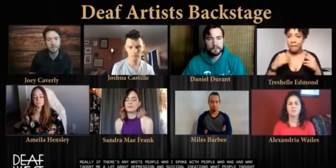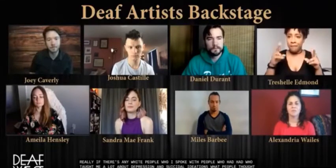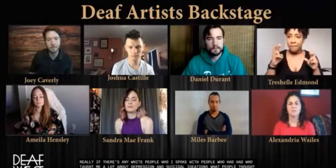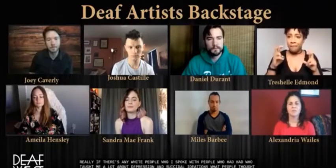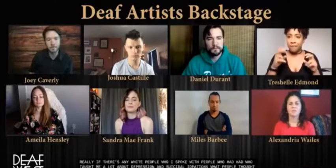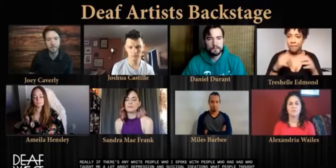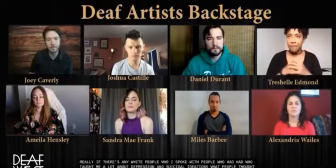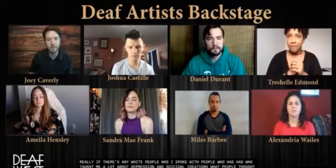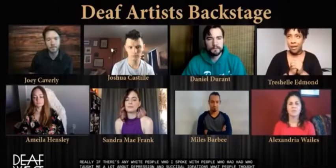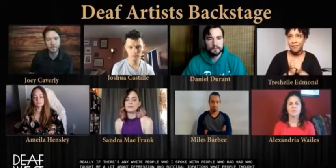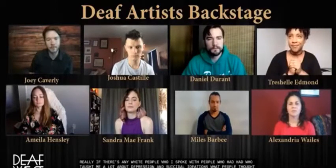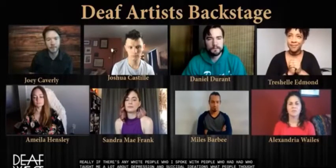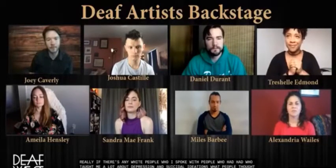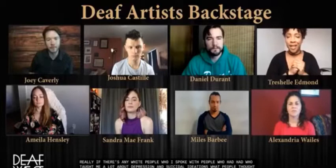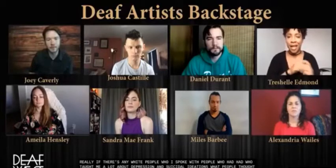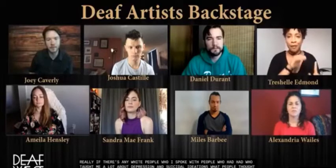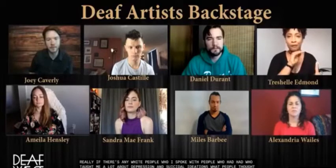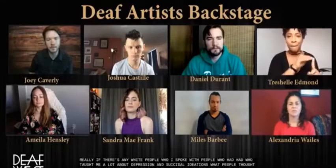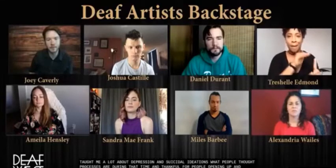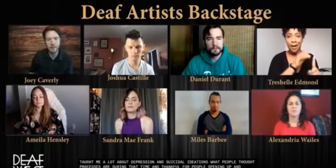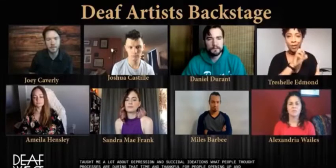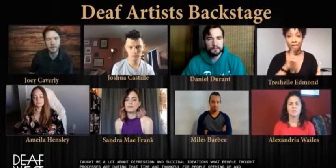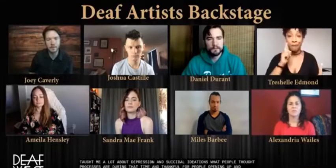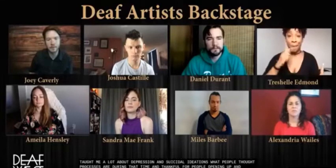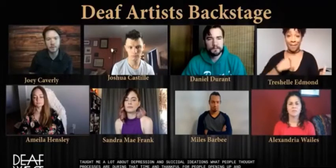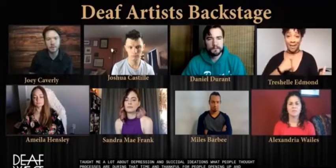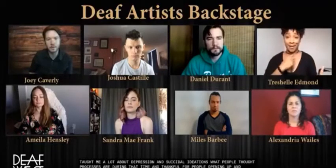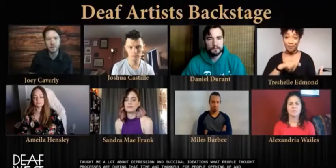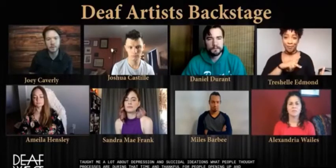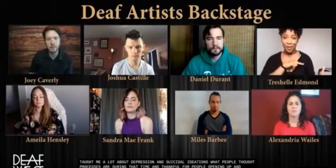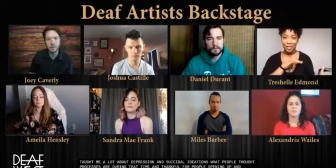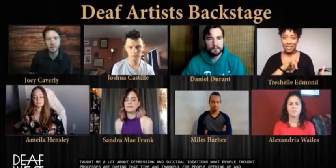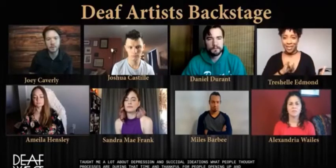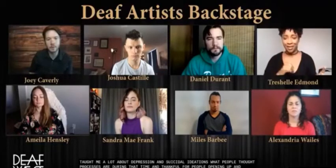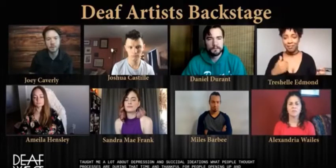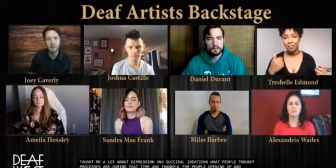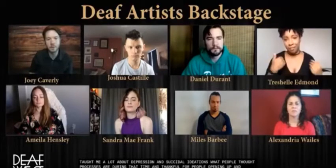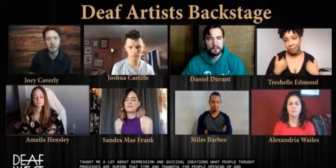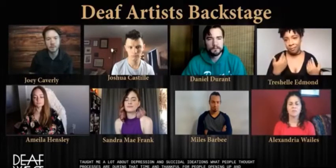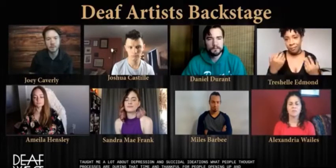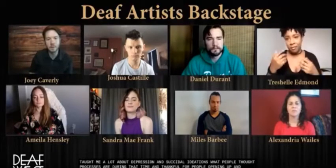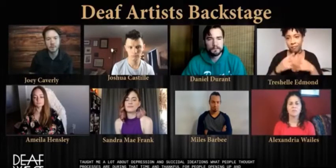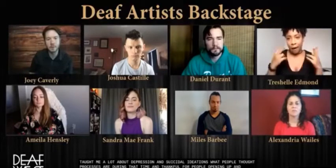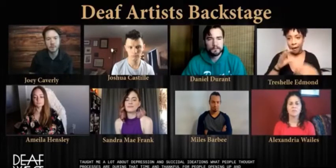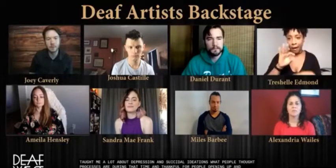So that character sort of well for me personally.